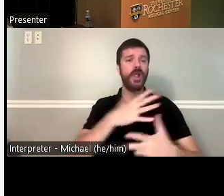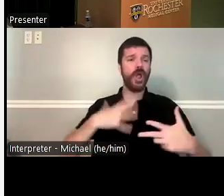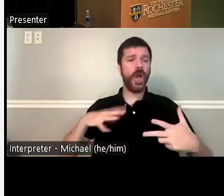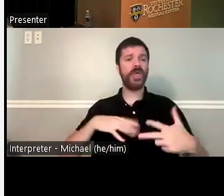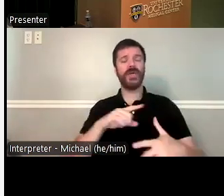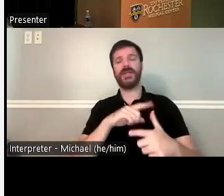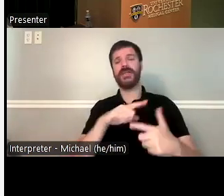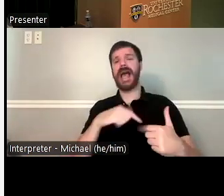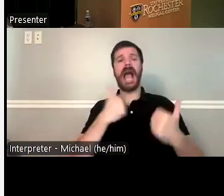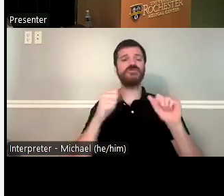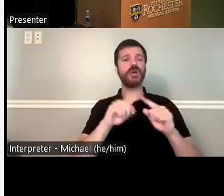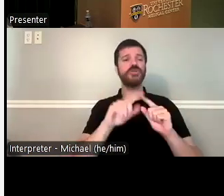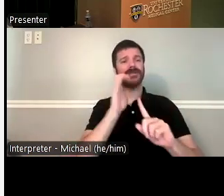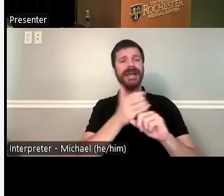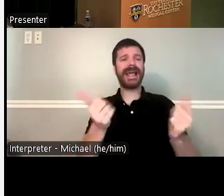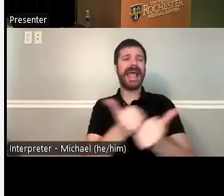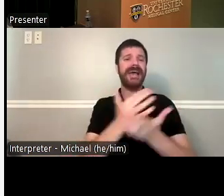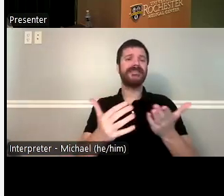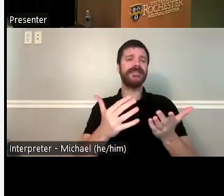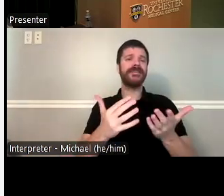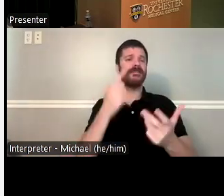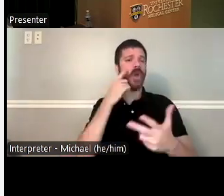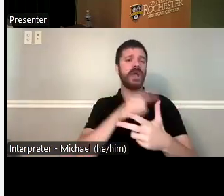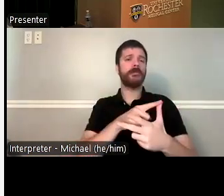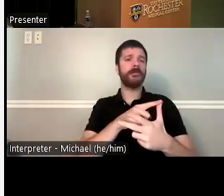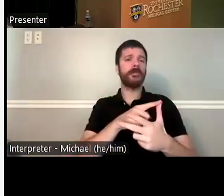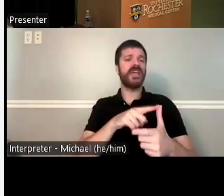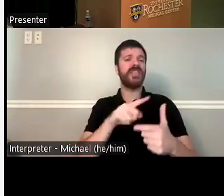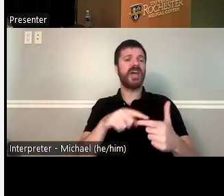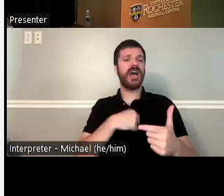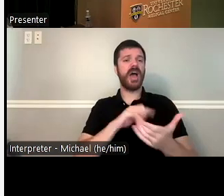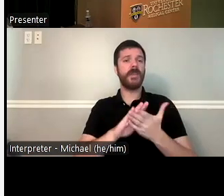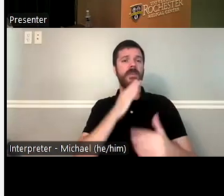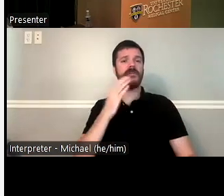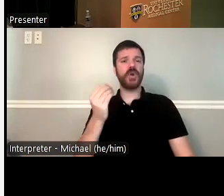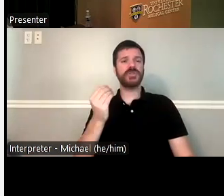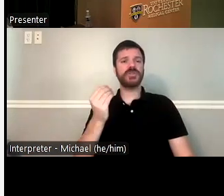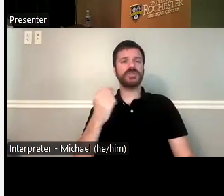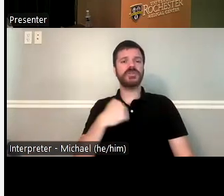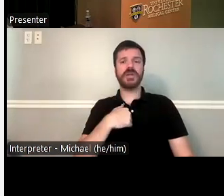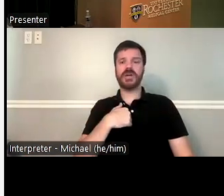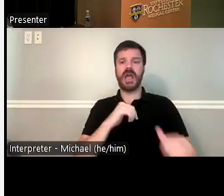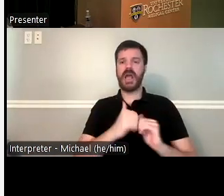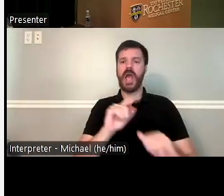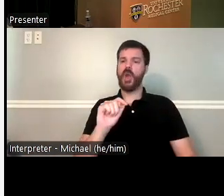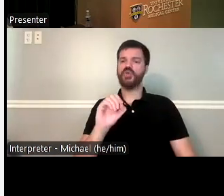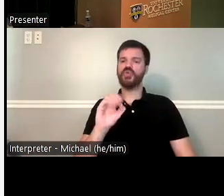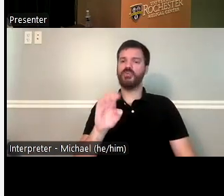to be everything they wanted for him and then I got to 14 and I didn't know how to be anymore